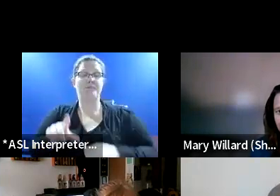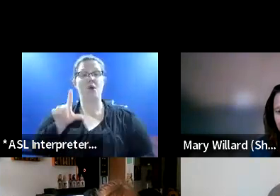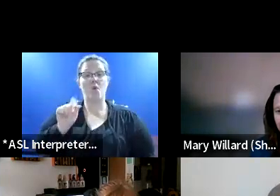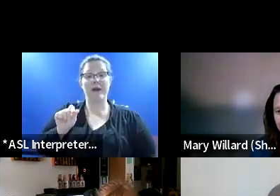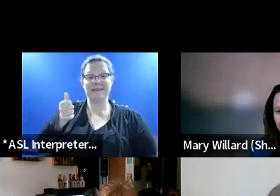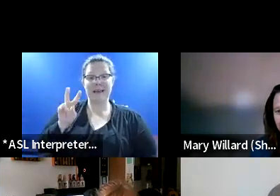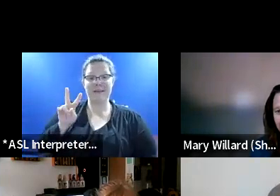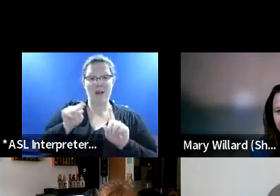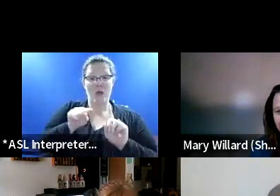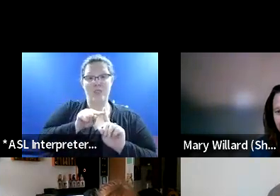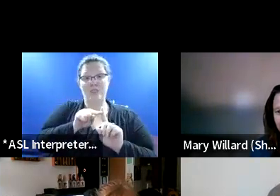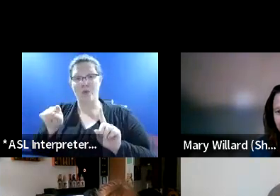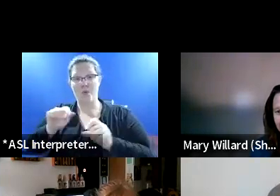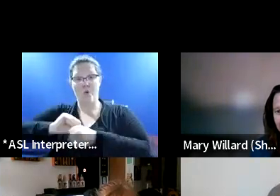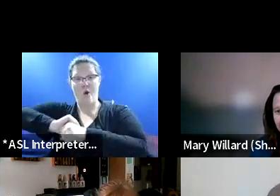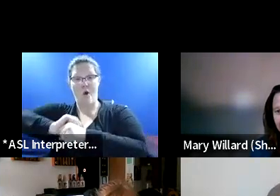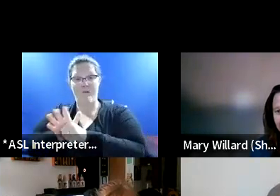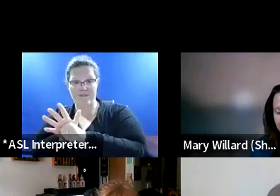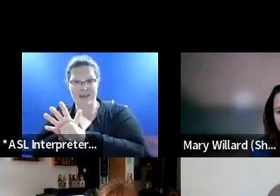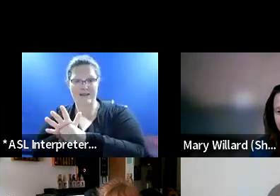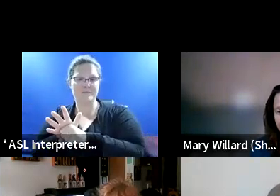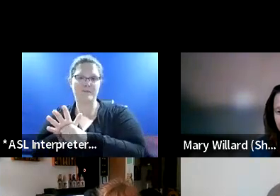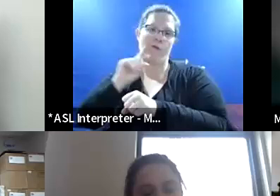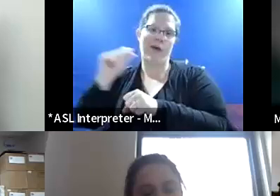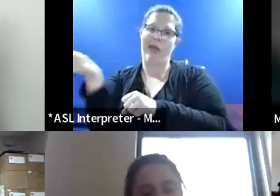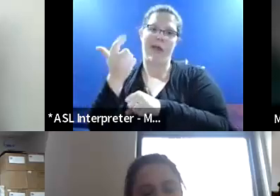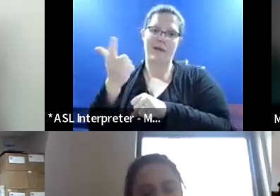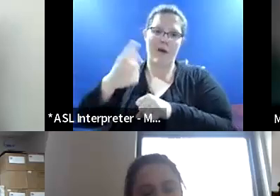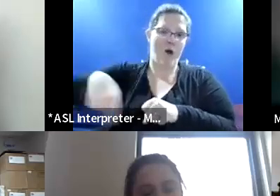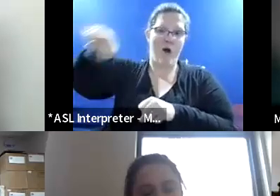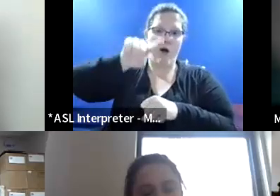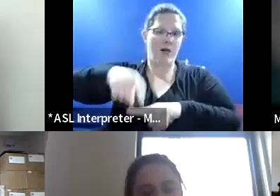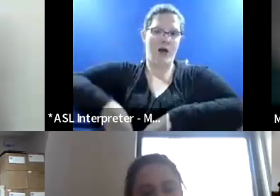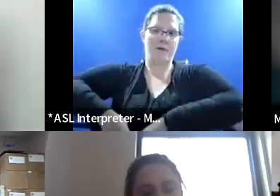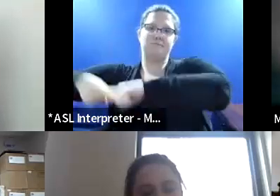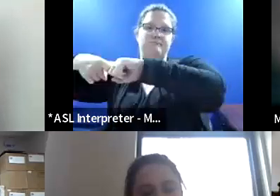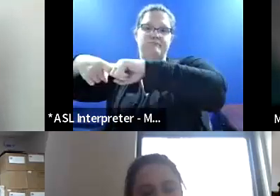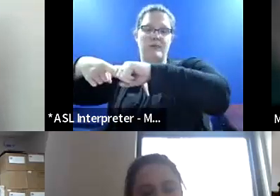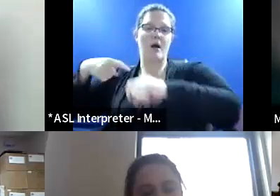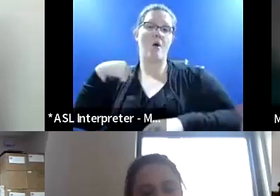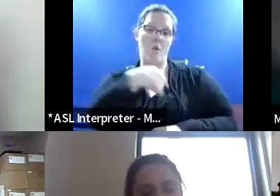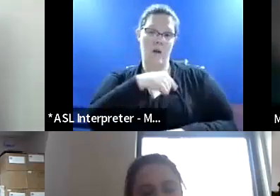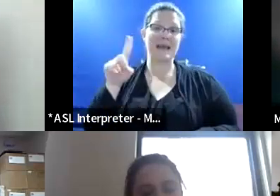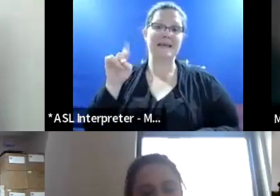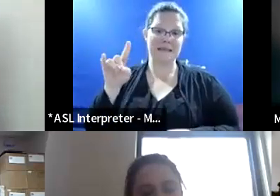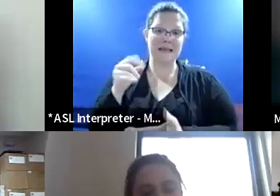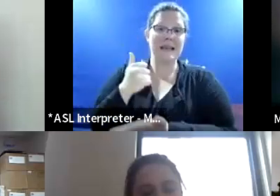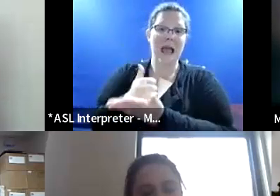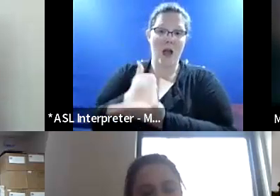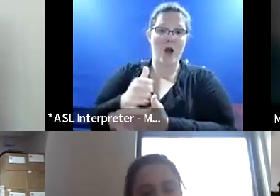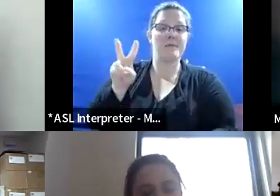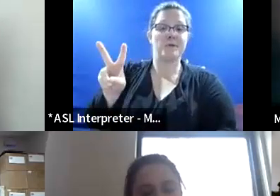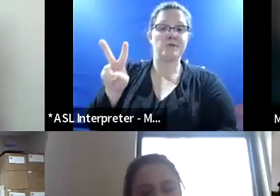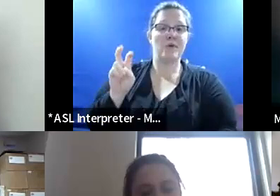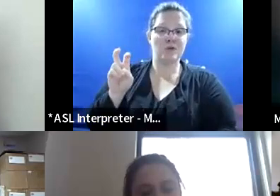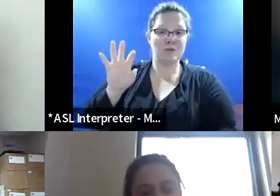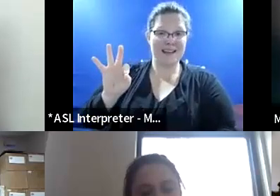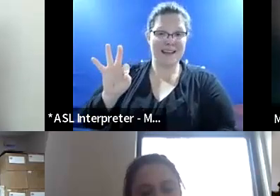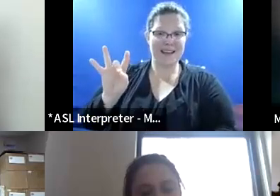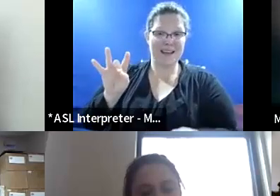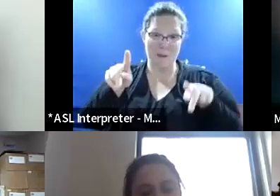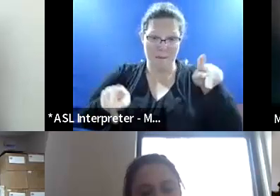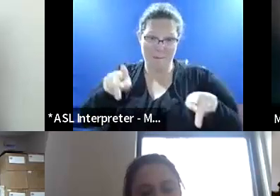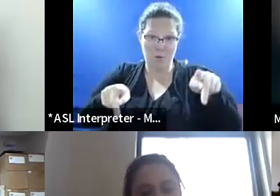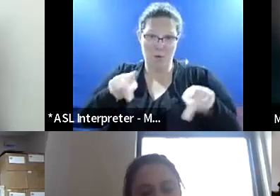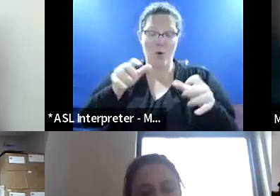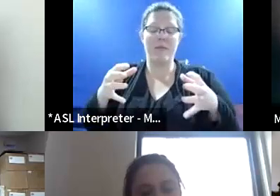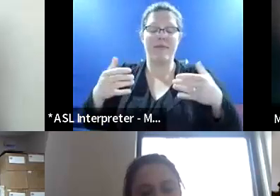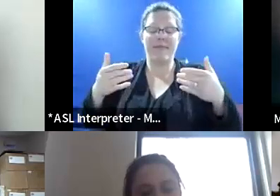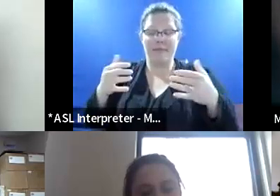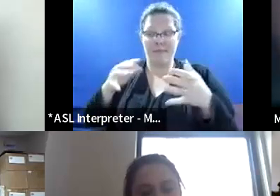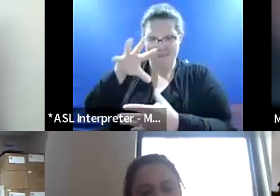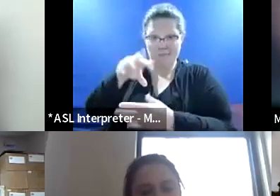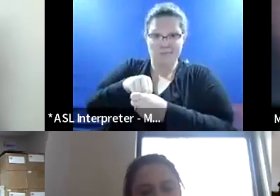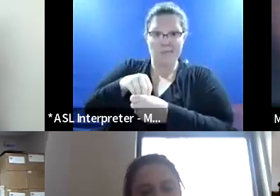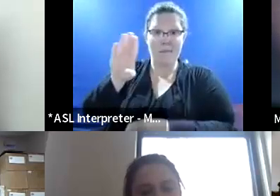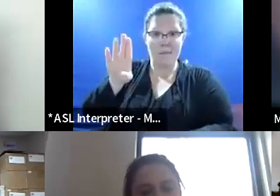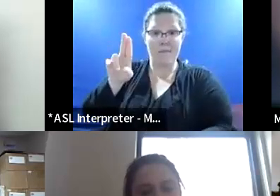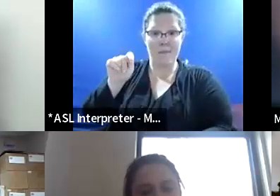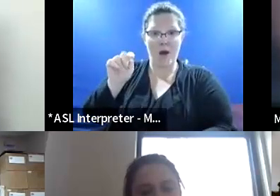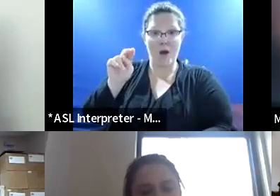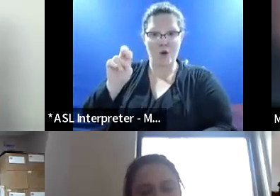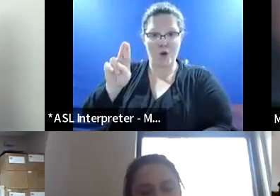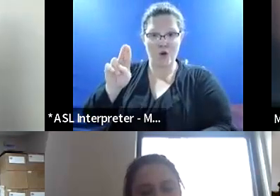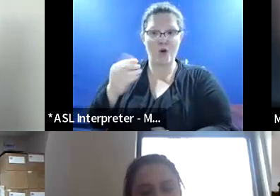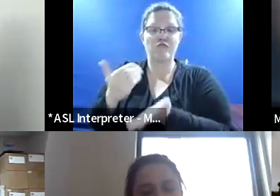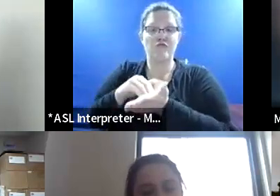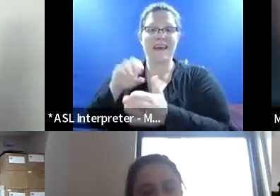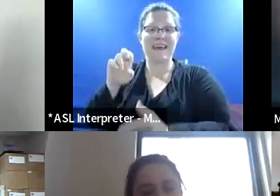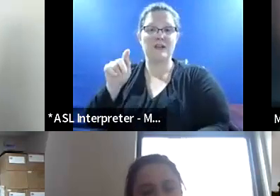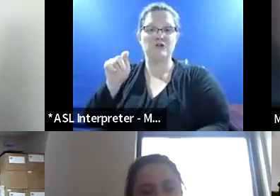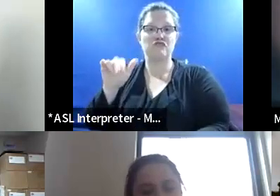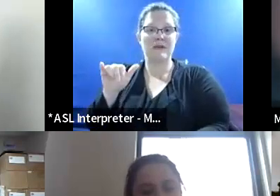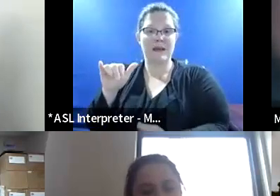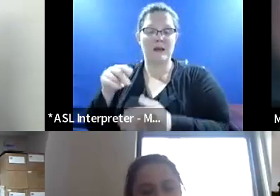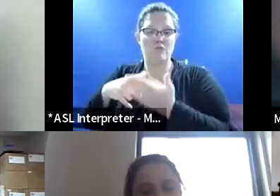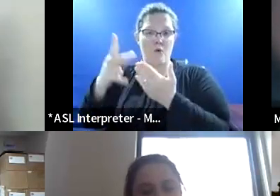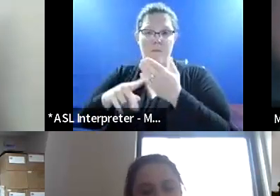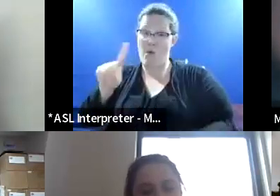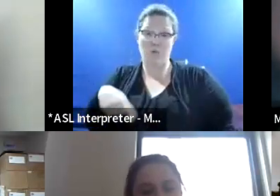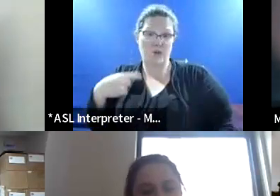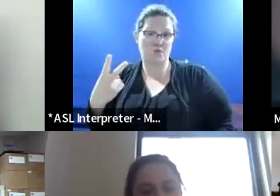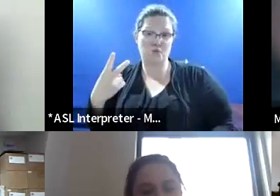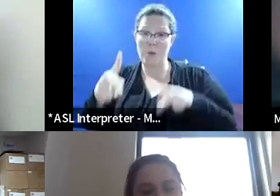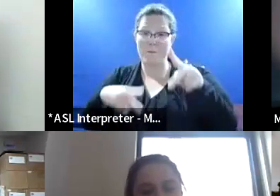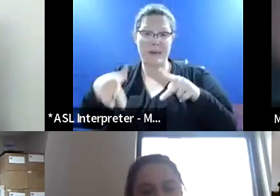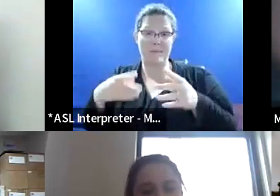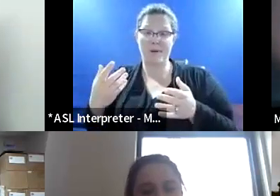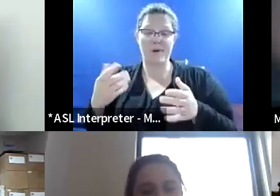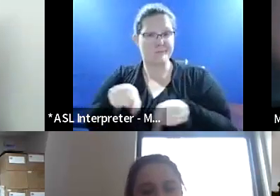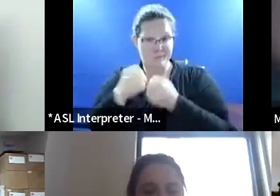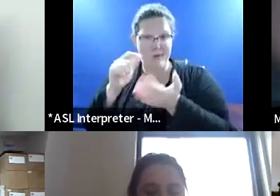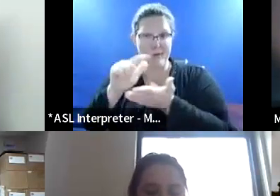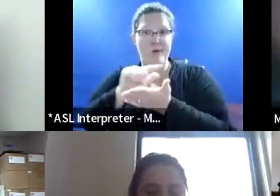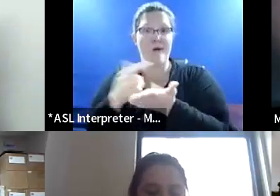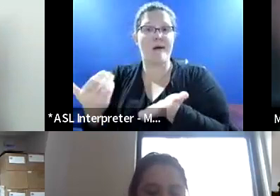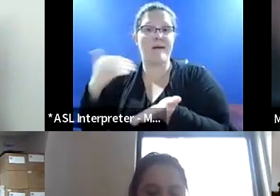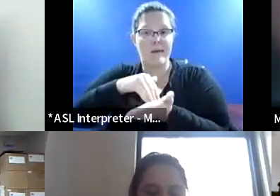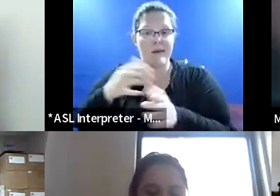SO WHAT I DID WAS CAME UP WITH THIS PROCESS IN ORDER TO CREATE AN INDIVIDUALIZED REENTRY PLAN SPECIFICALLY BASED UPON THE RESOURCES AND INFORMATION THAT THAT PARTICIPANT WAS REQUESTING PRIOR TO THEIR RELEASE REGARDLESS OF WHATEVER COUNTY THEY WERE GOING TO.